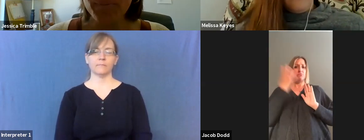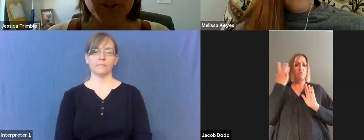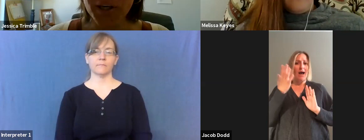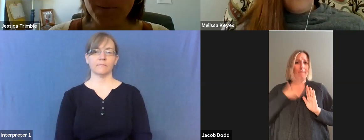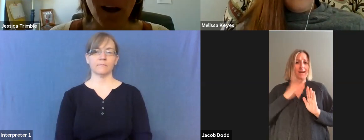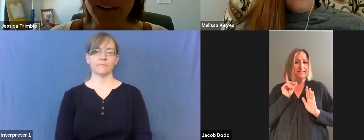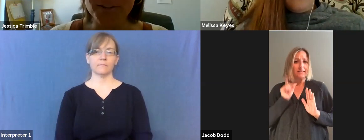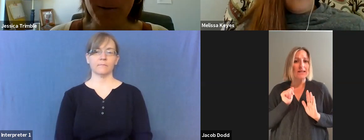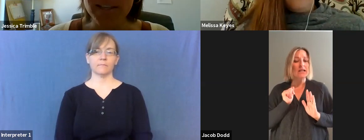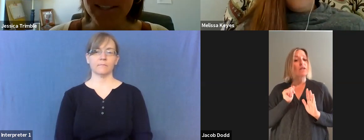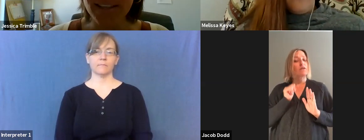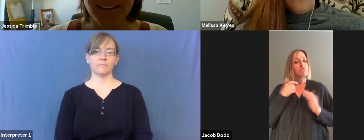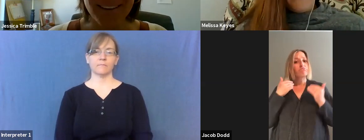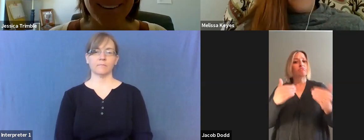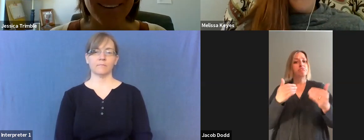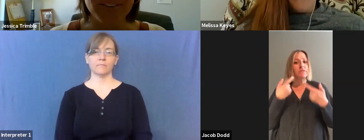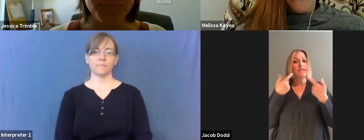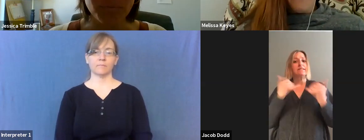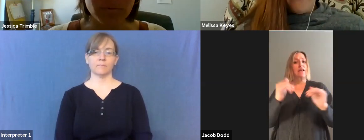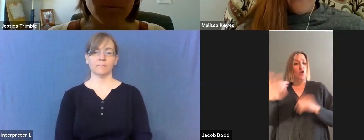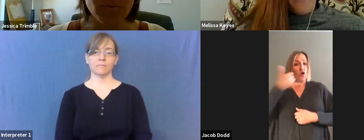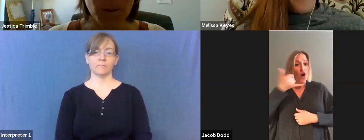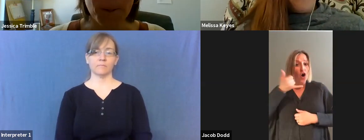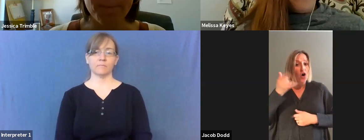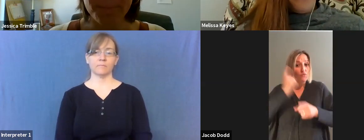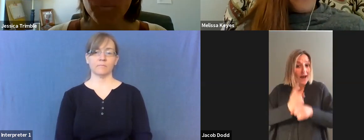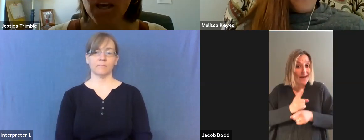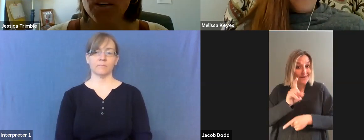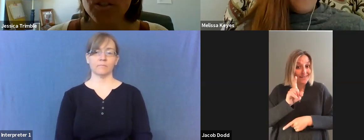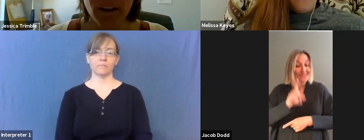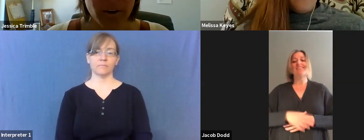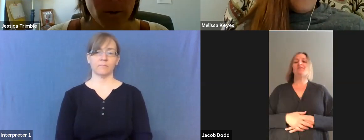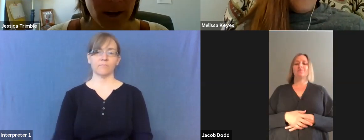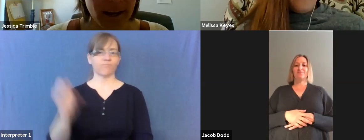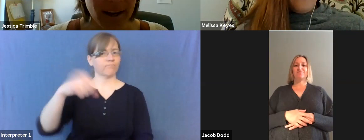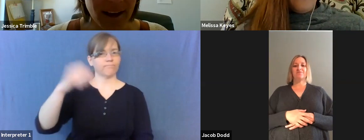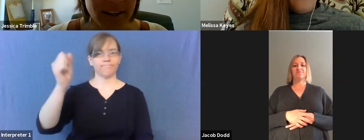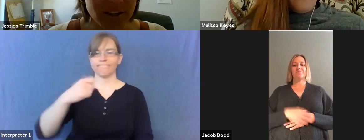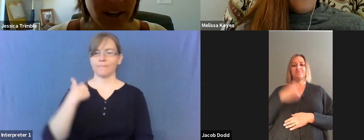people should keep calling us right, Melissa? Absolutely, we're here to help. So, gosh,